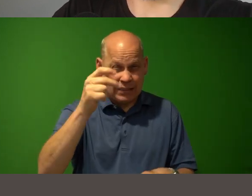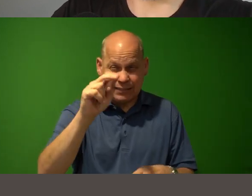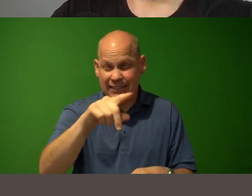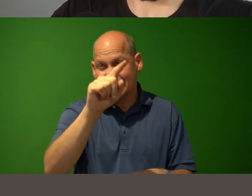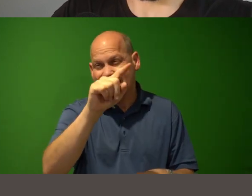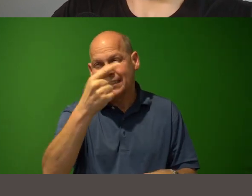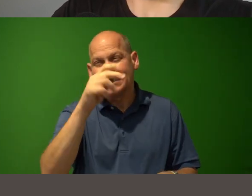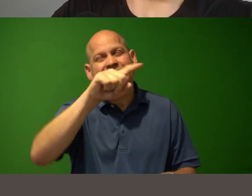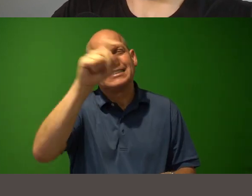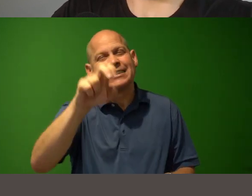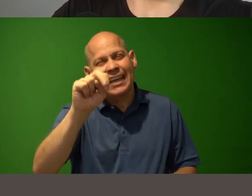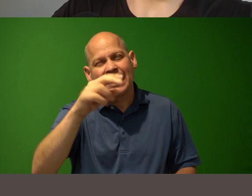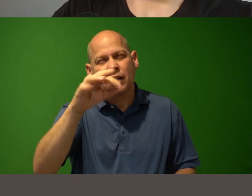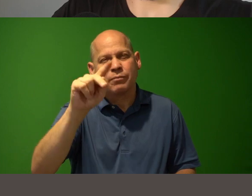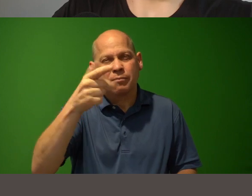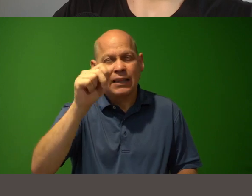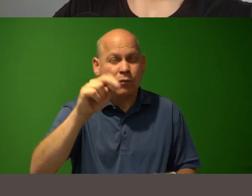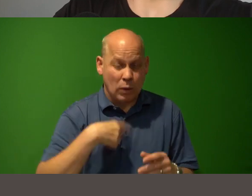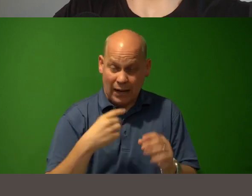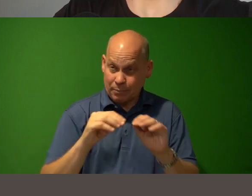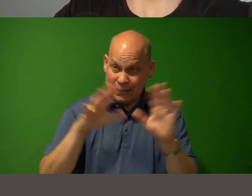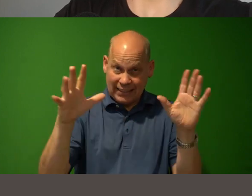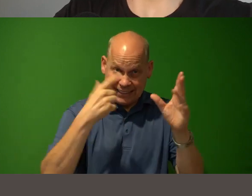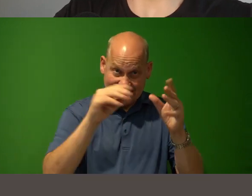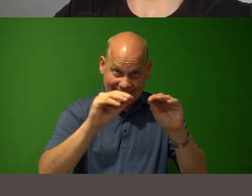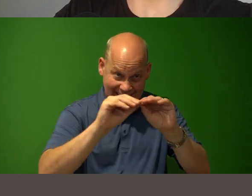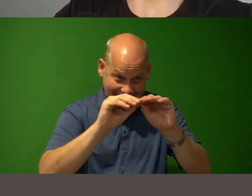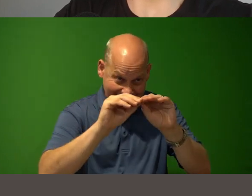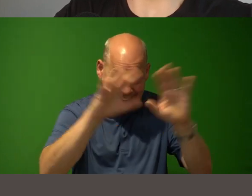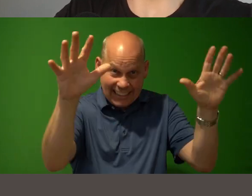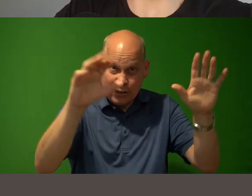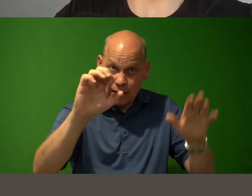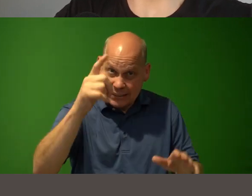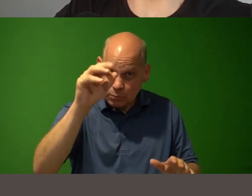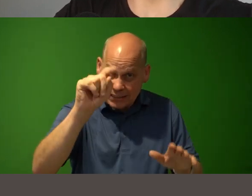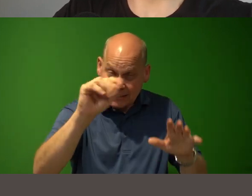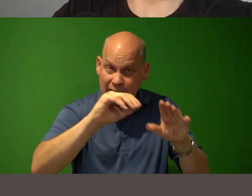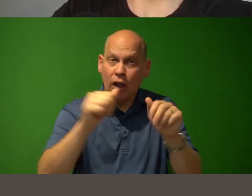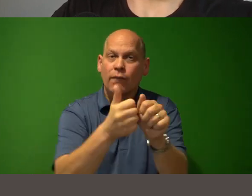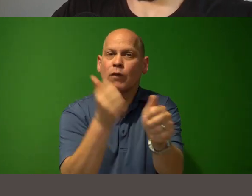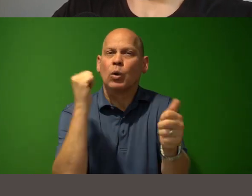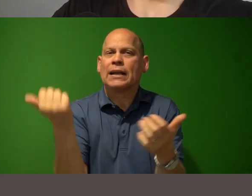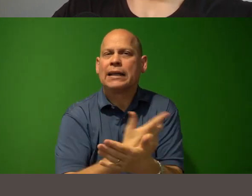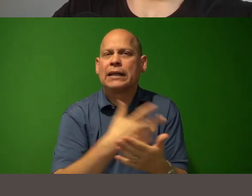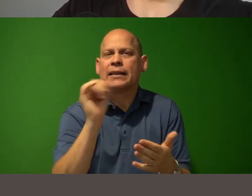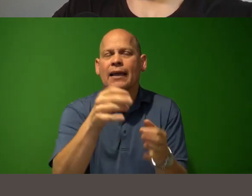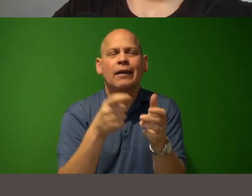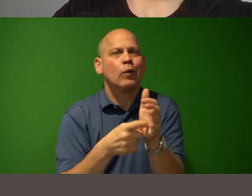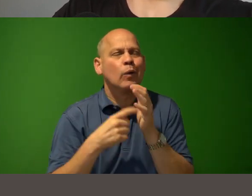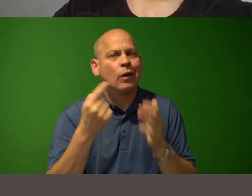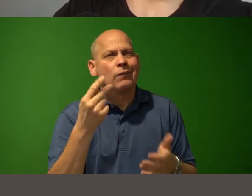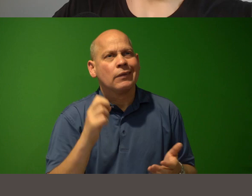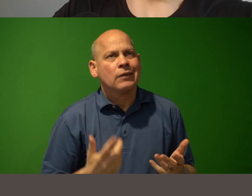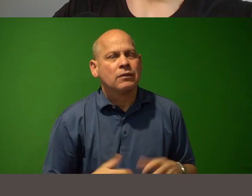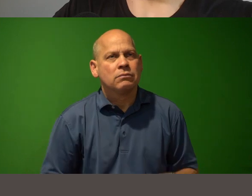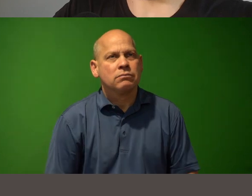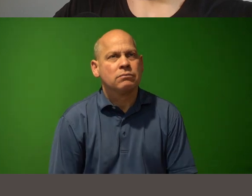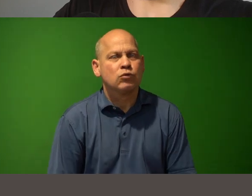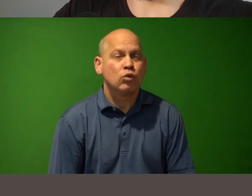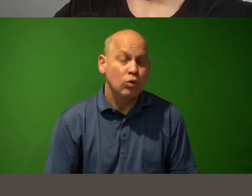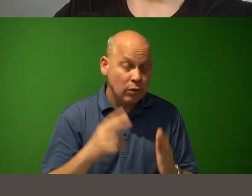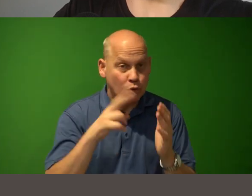And what I mean by that is to be clear, explicit, and avoid anything that requires the reader, viewer,